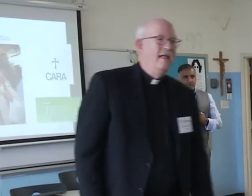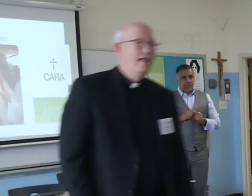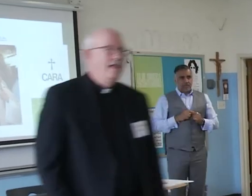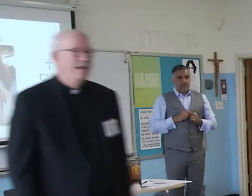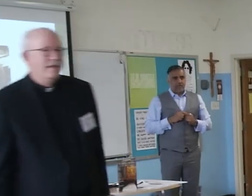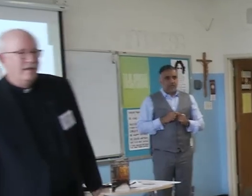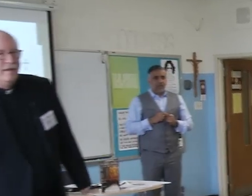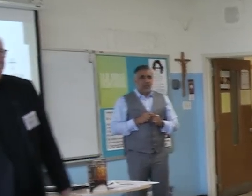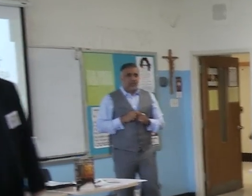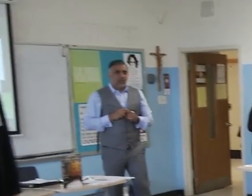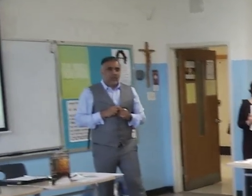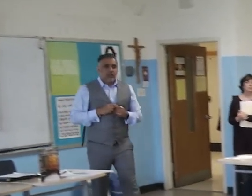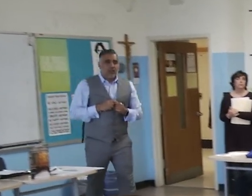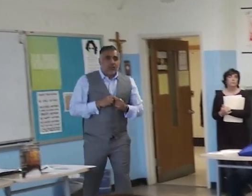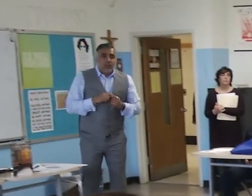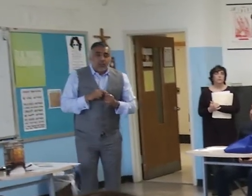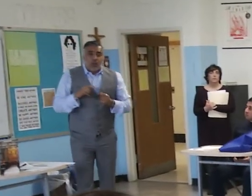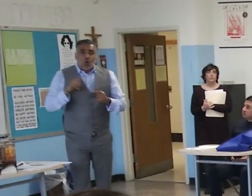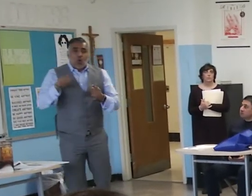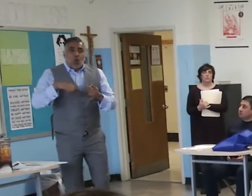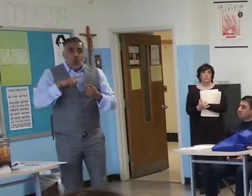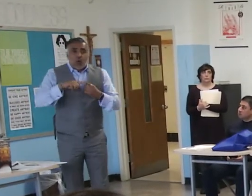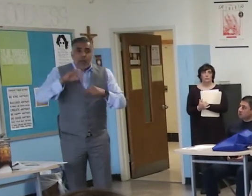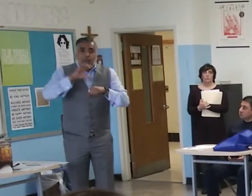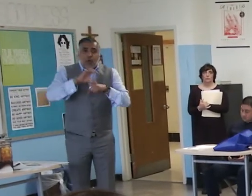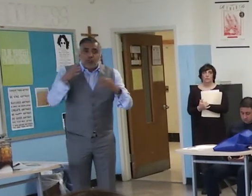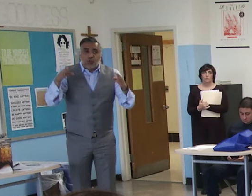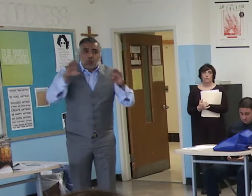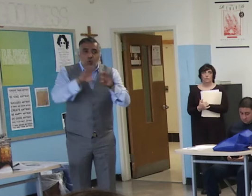[Question from audience member: I was thinking about, you know, when parishes have closed and how